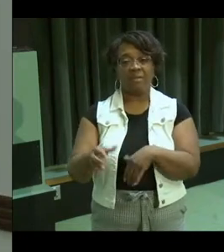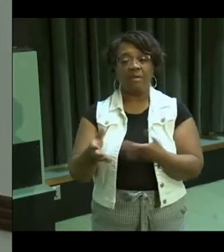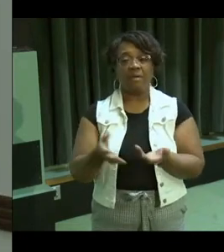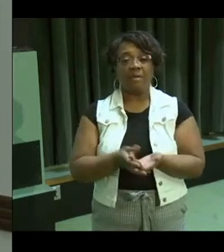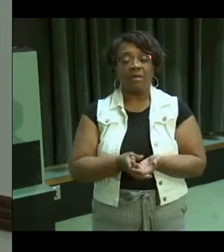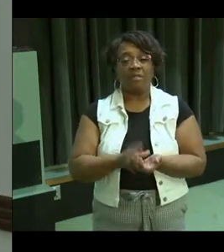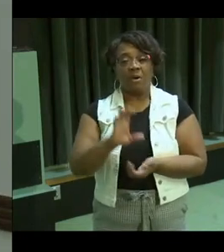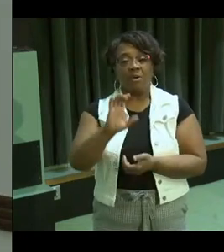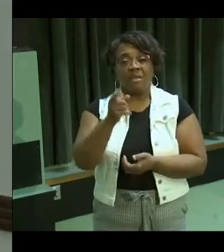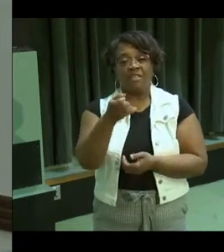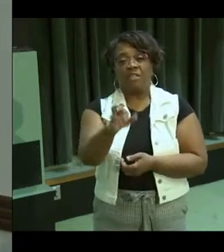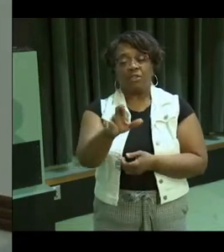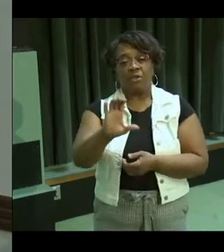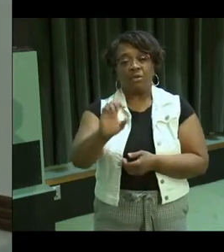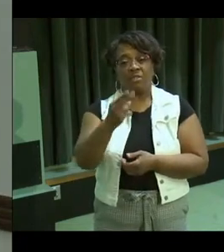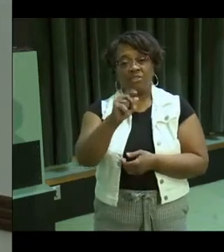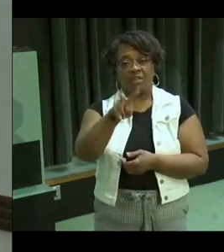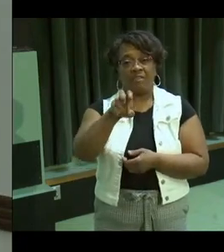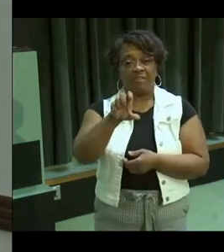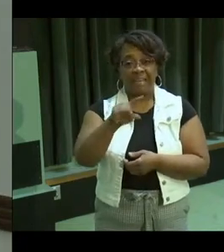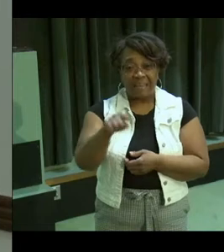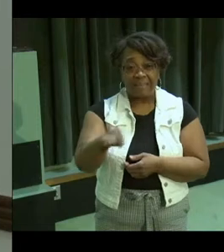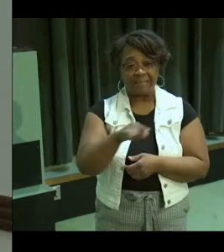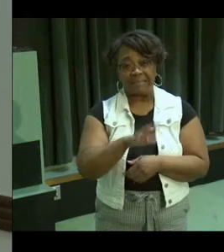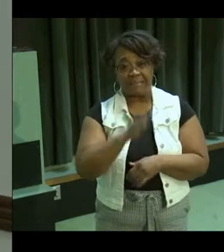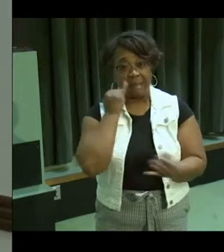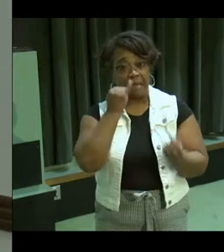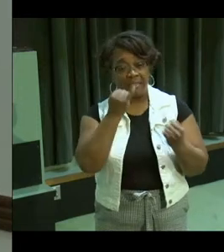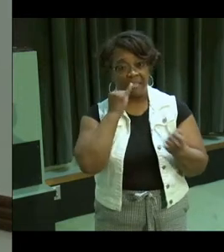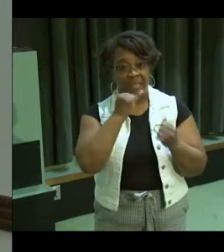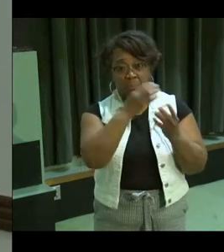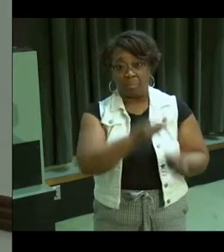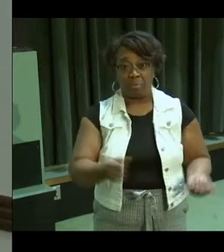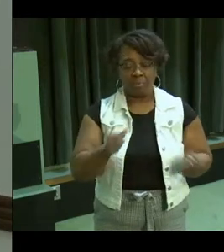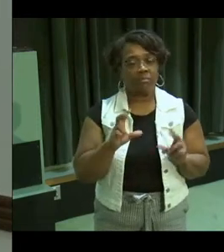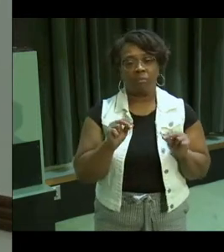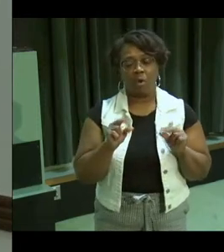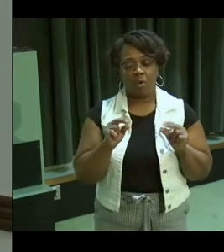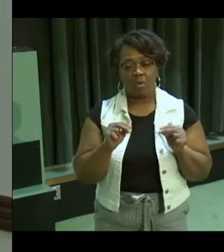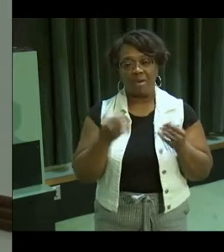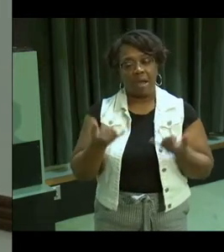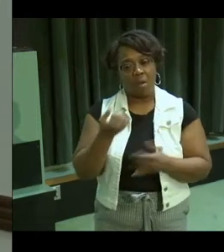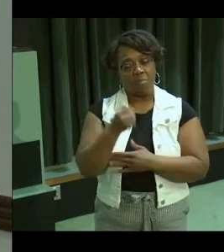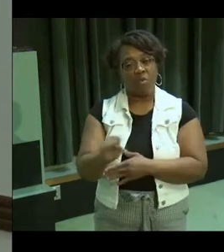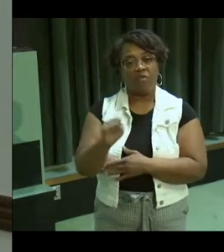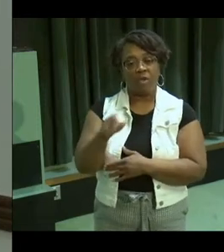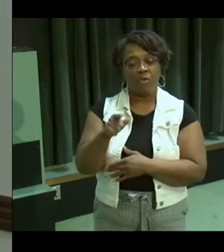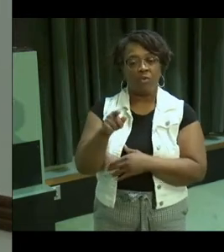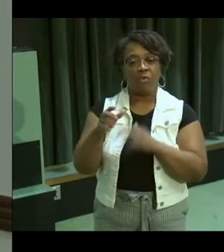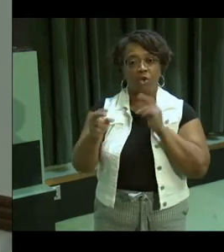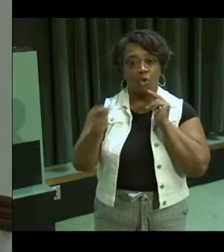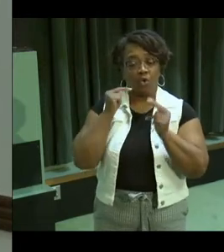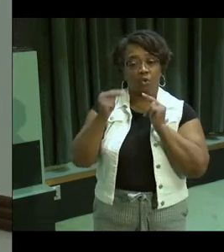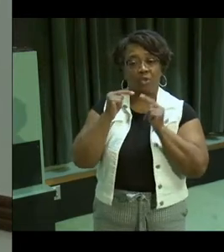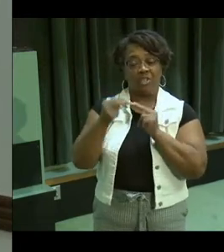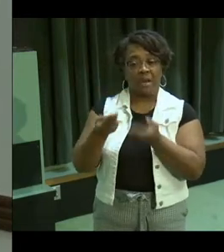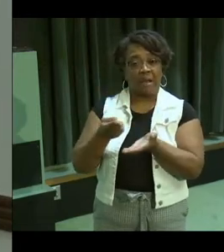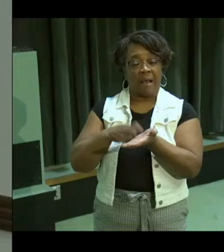what Cesar Chavez was doing is not gone. There's this whole